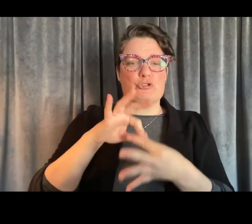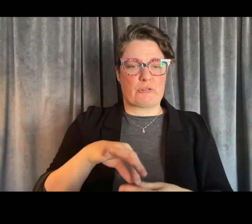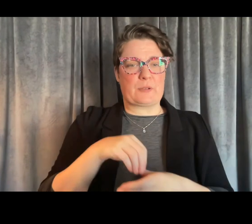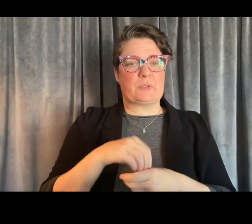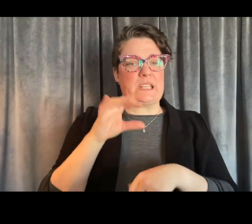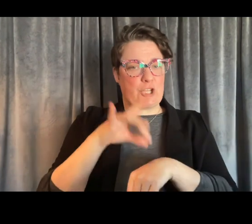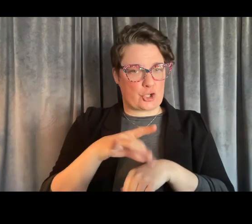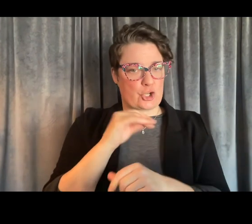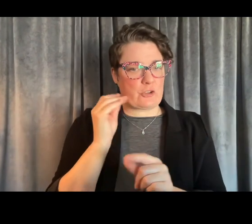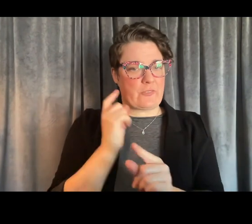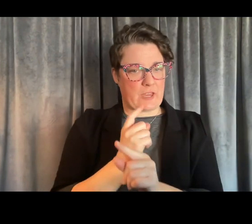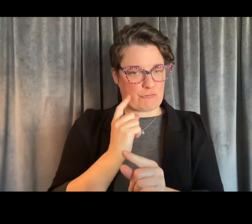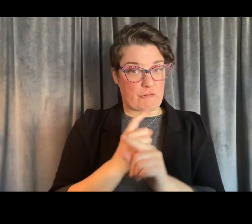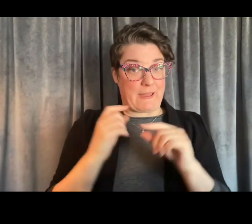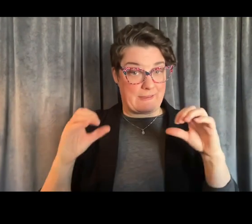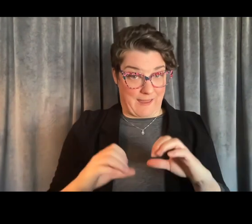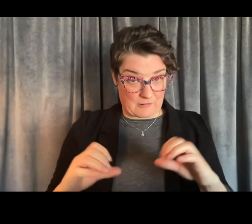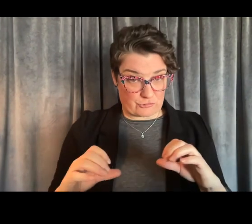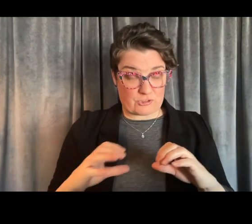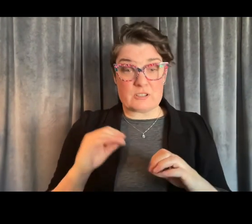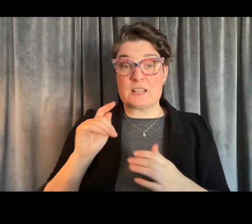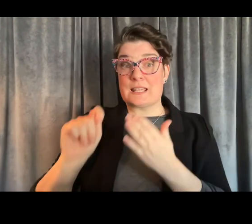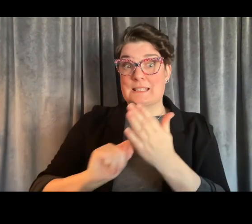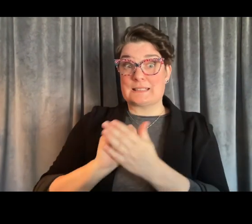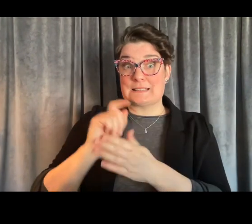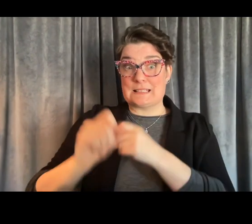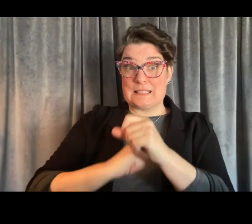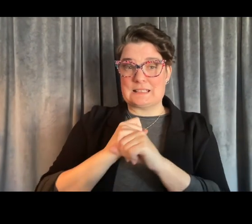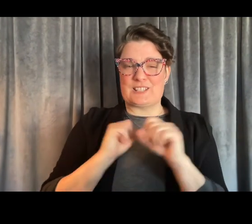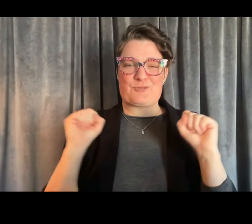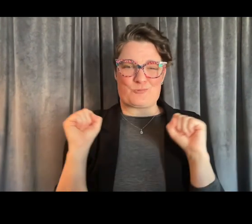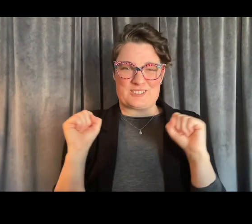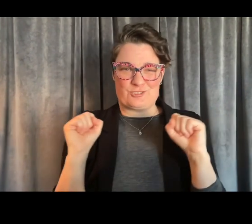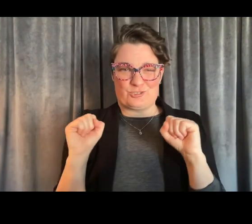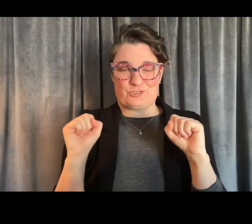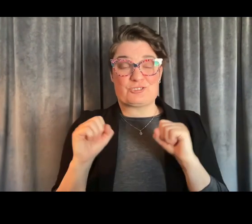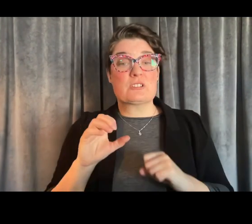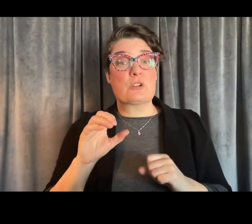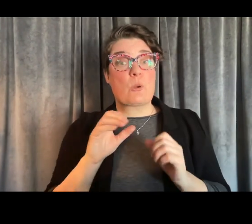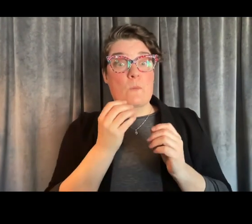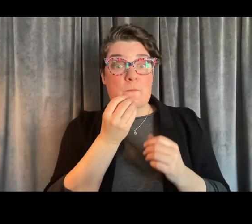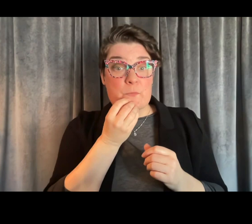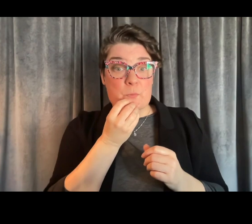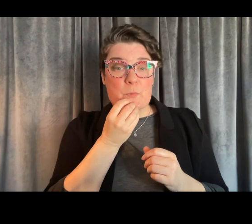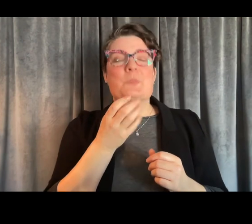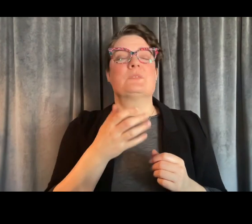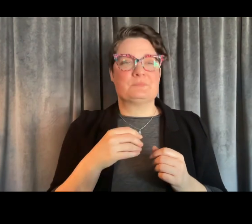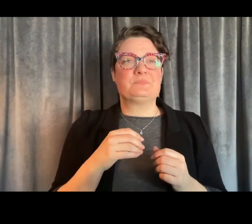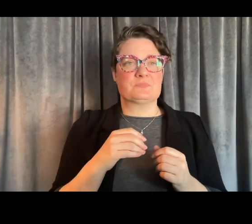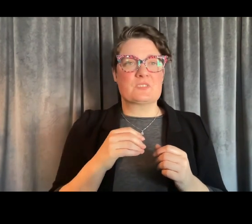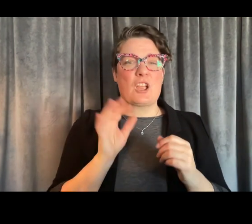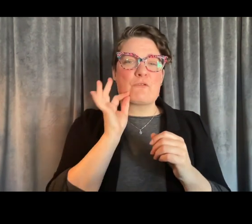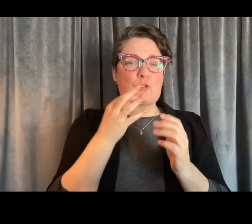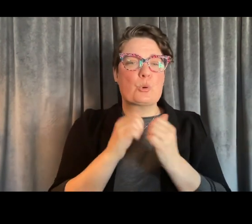And the season is winter. So the symbolic foods are fruits with husks who have an inedible